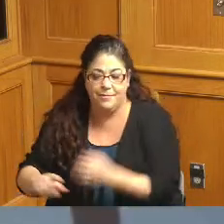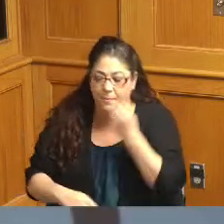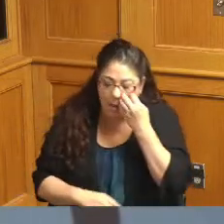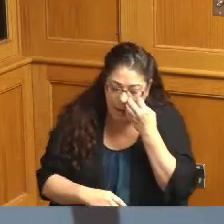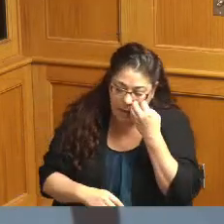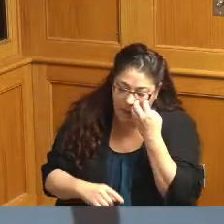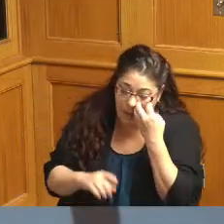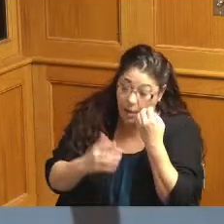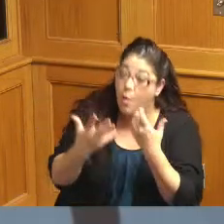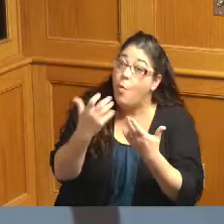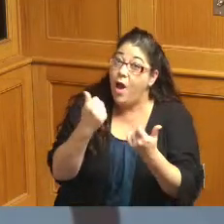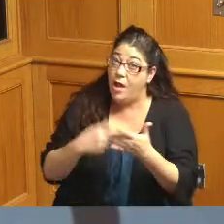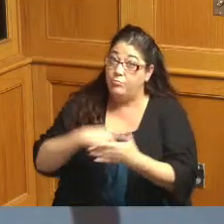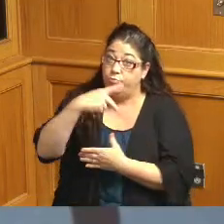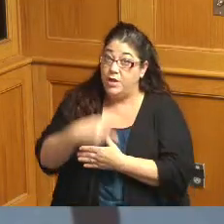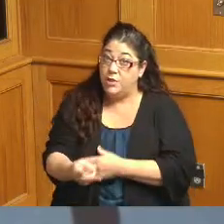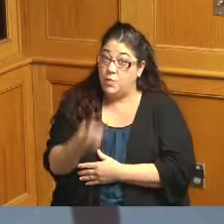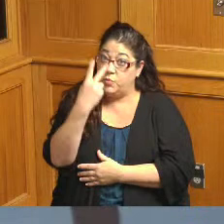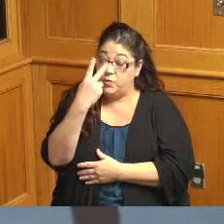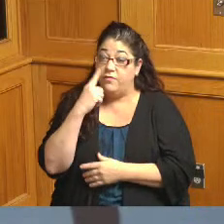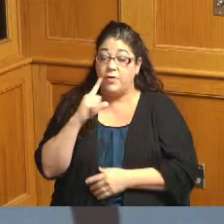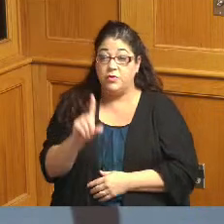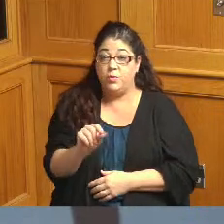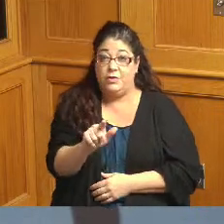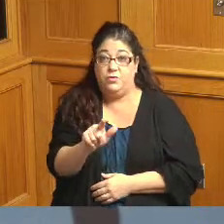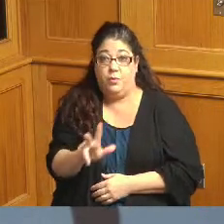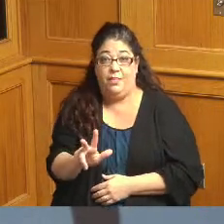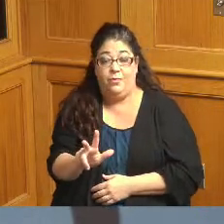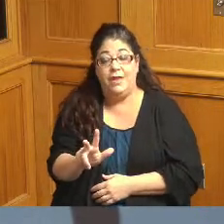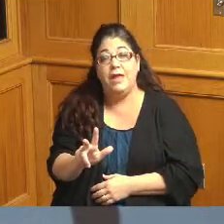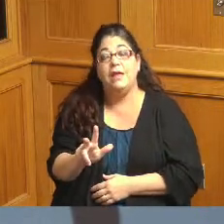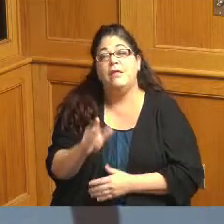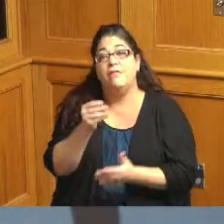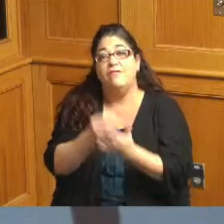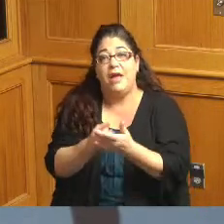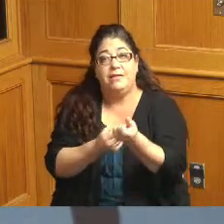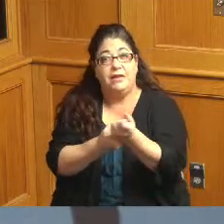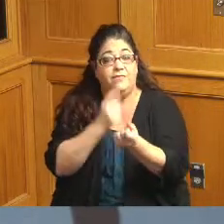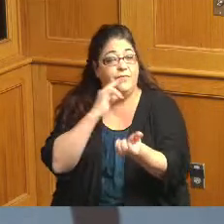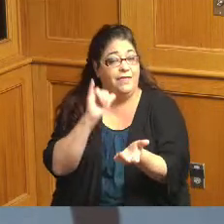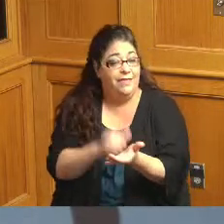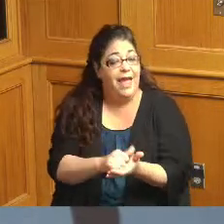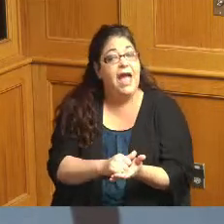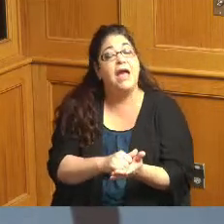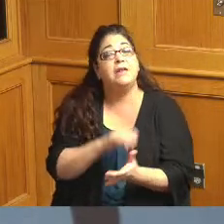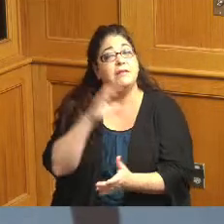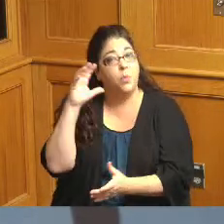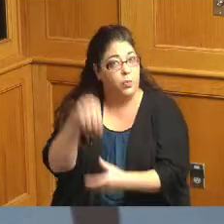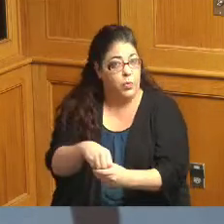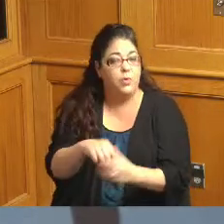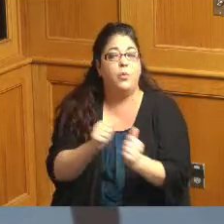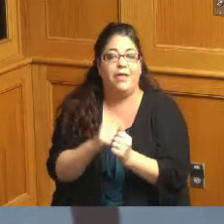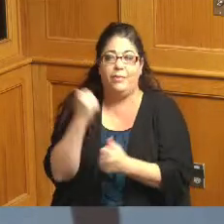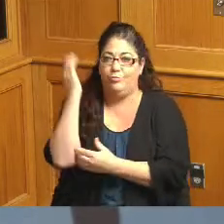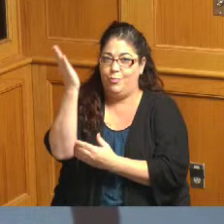to implement in 2023 and the funding for those projects is included in our proposed budget